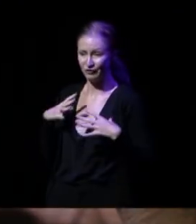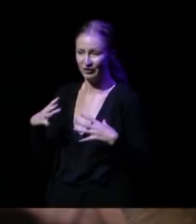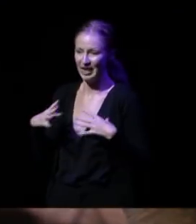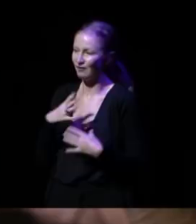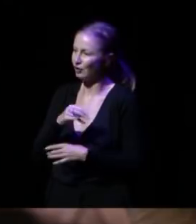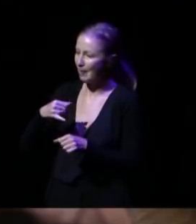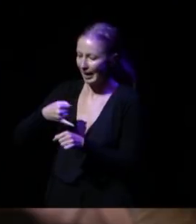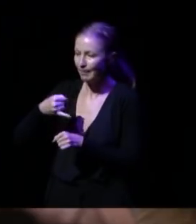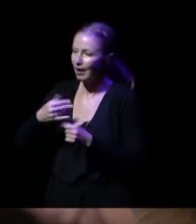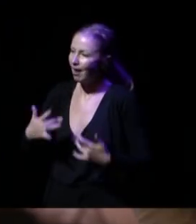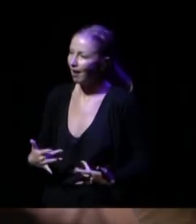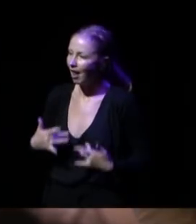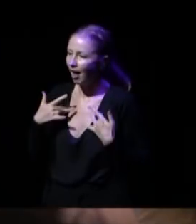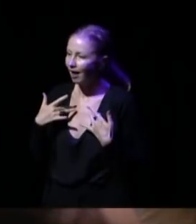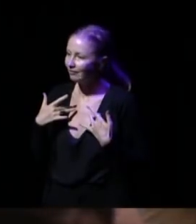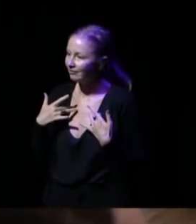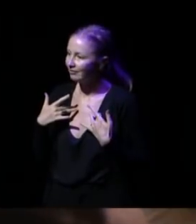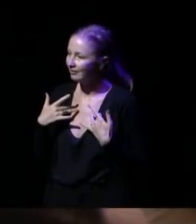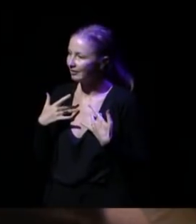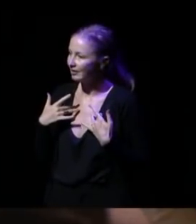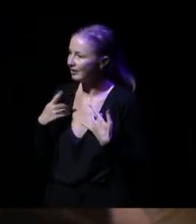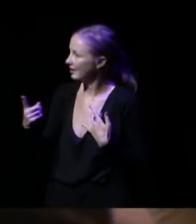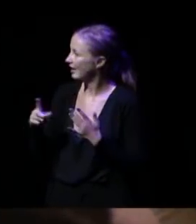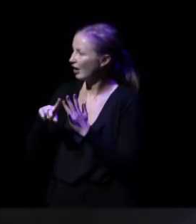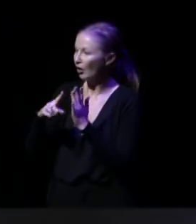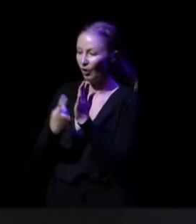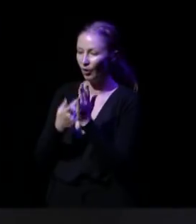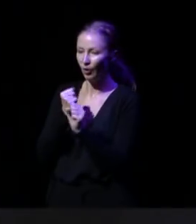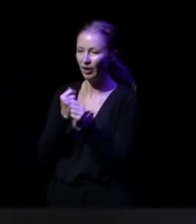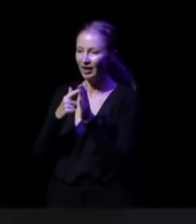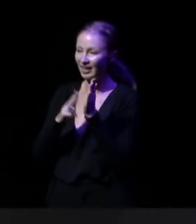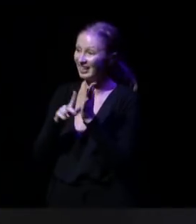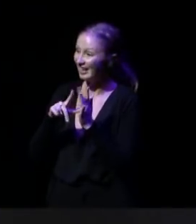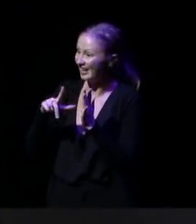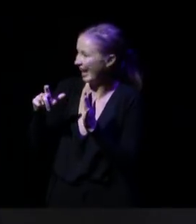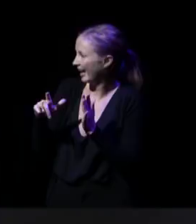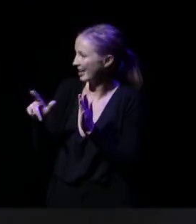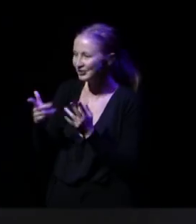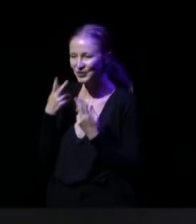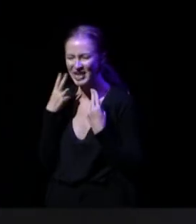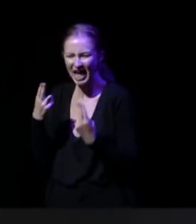like, chemical intern... You just seem so organic to me, you're so natural and free from,